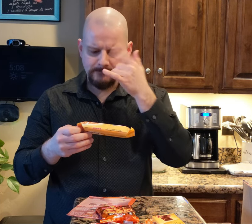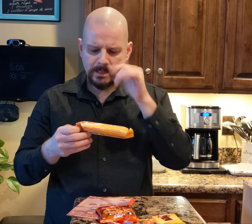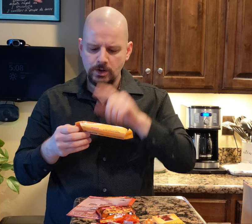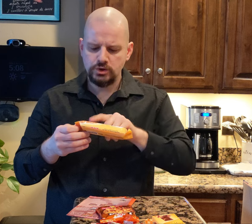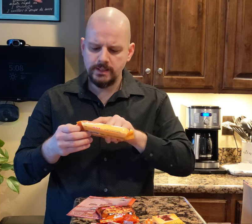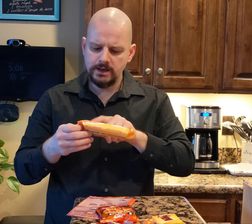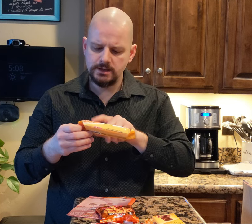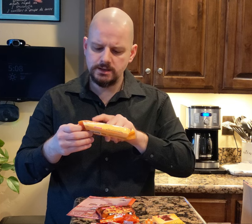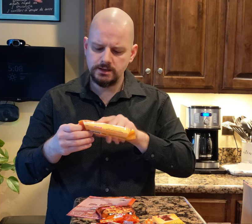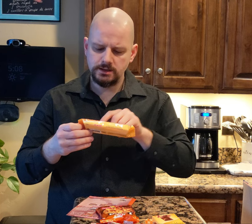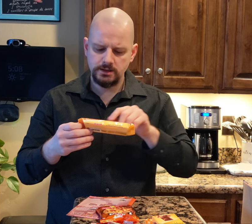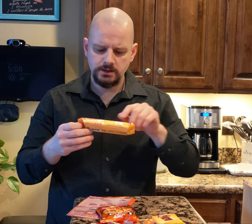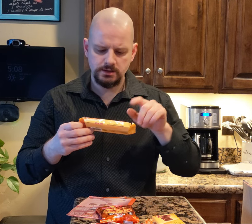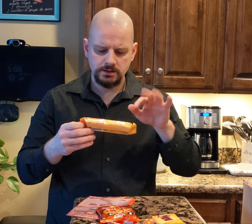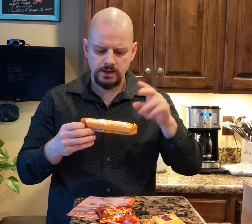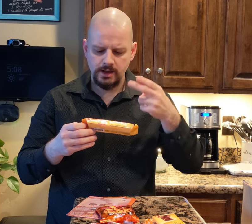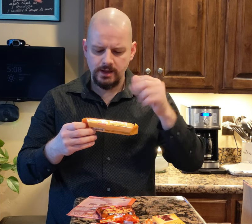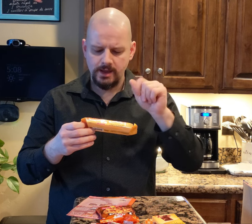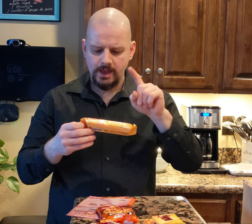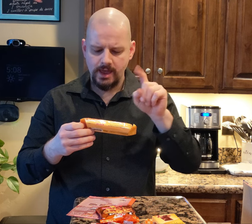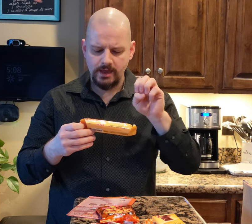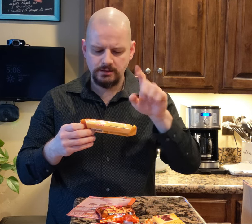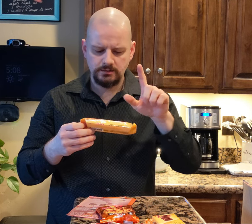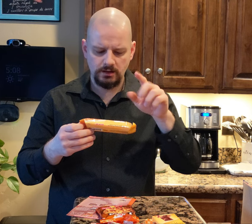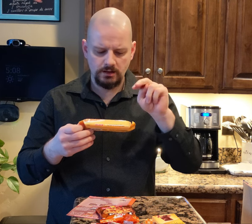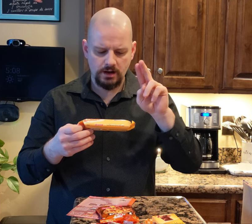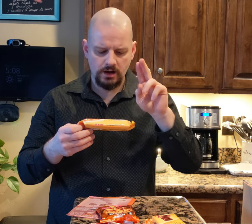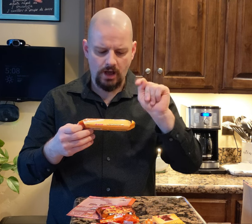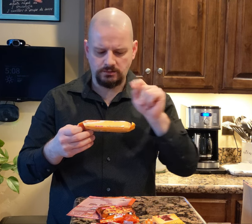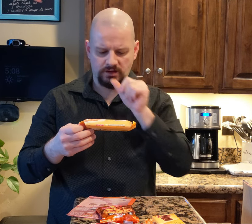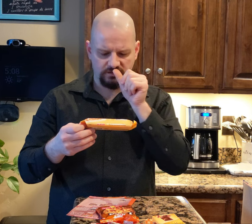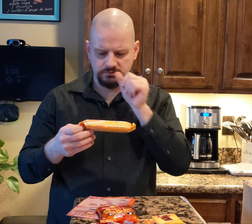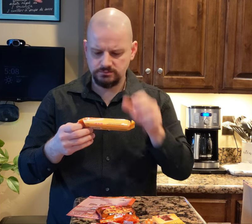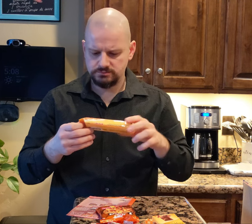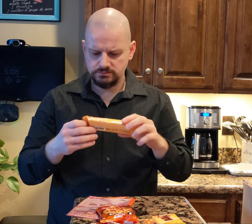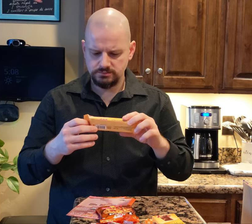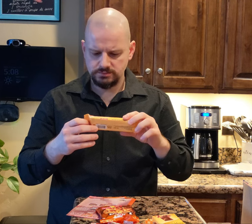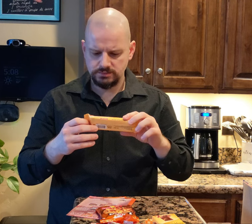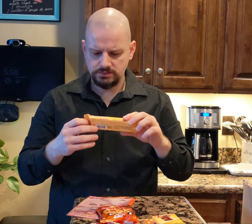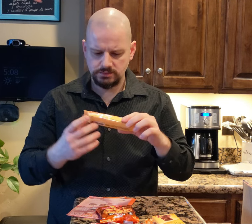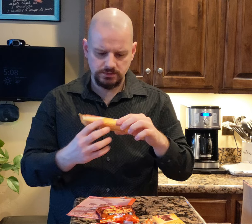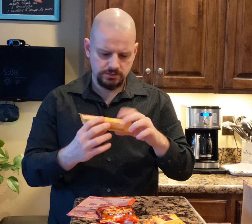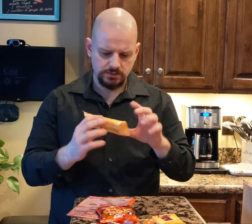It looks like hazelnut.